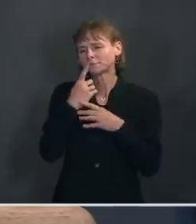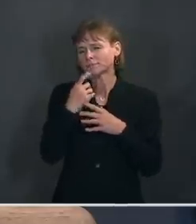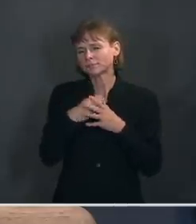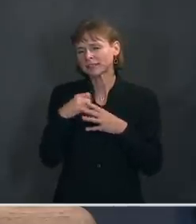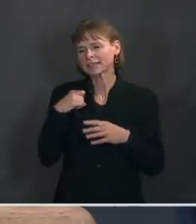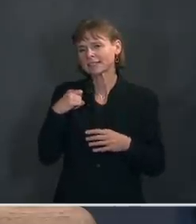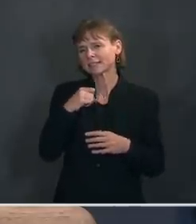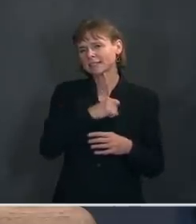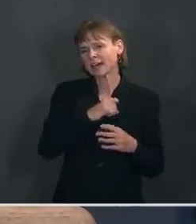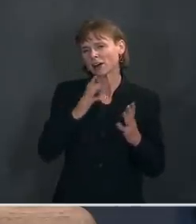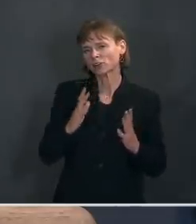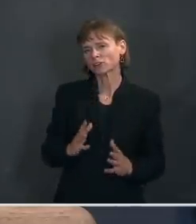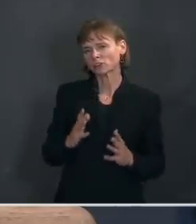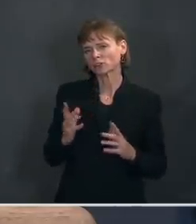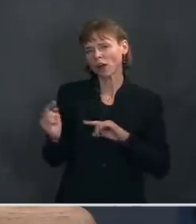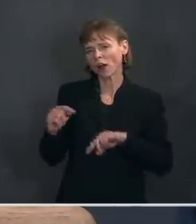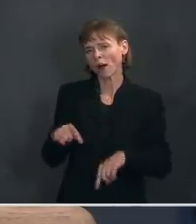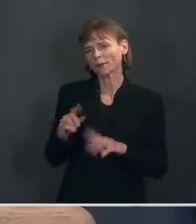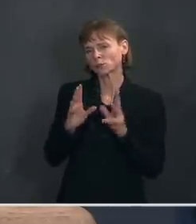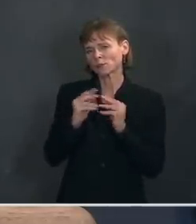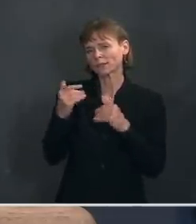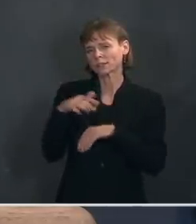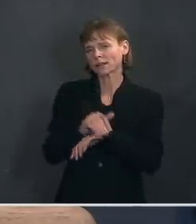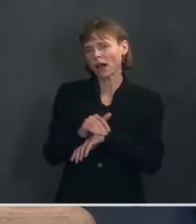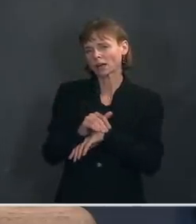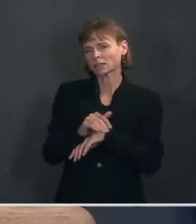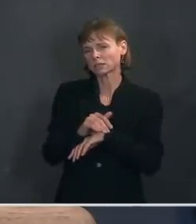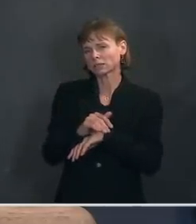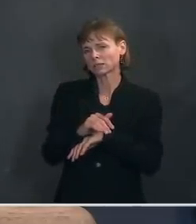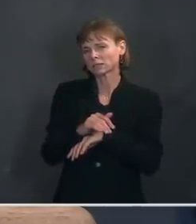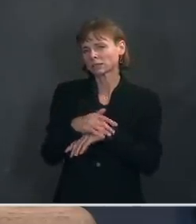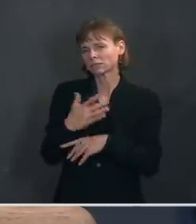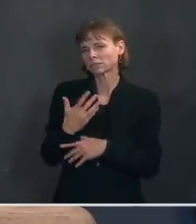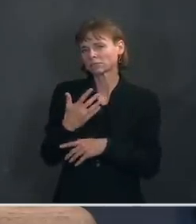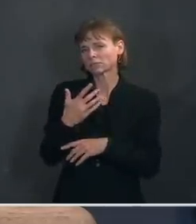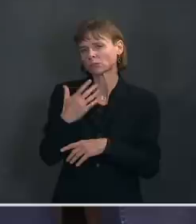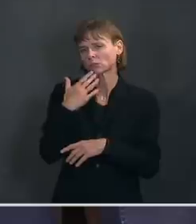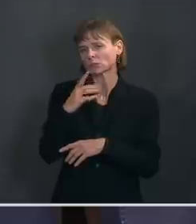are coming to the meeting this evening? Ms. Psaki: It's a great question. The Press: I know who's invited, but are they all coming?